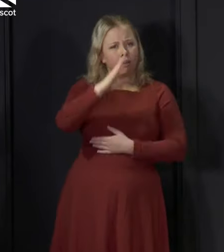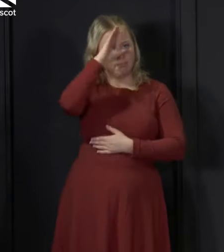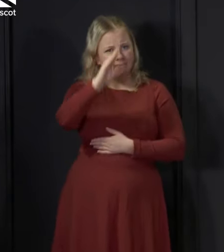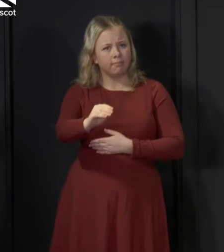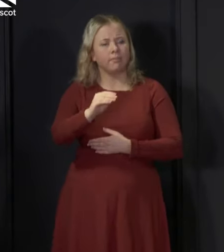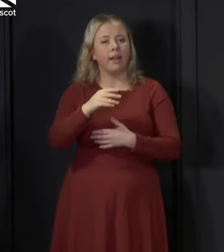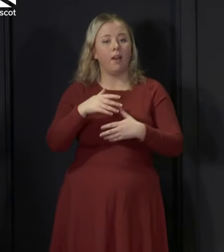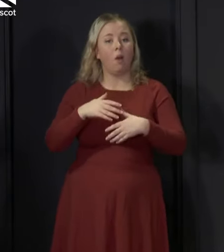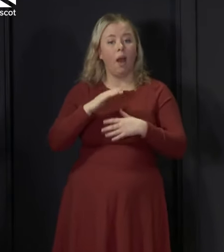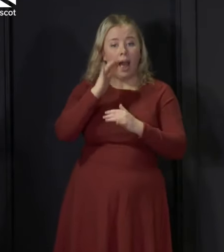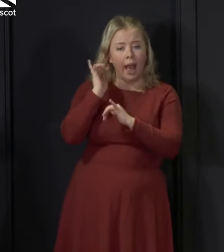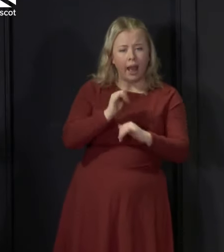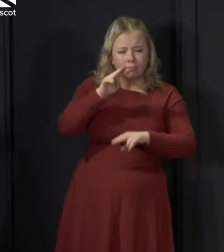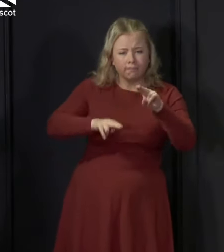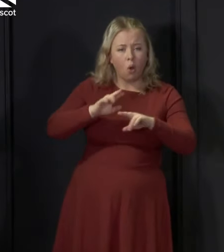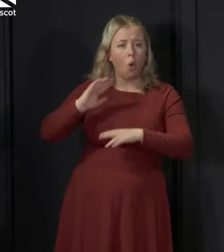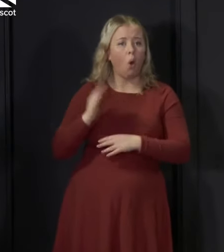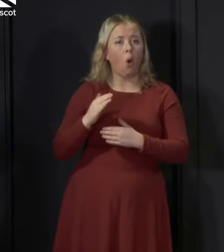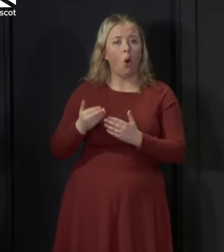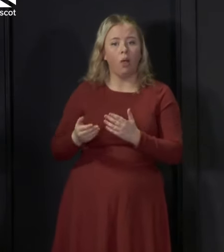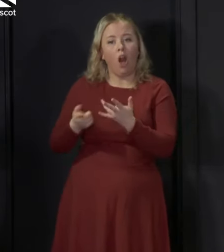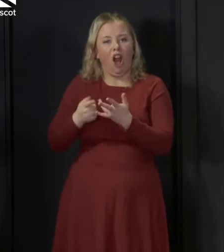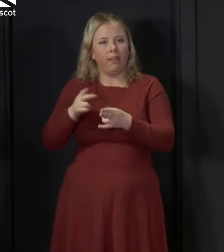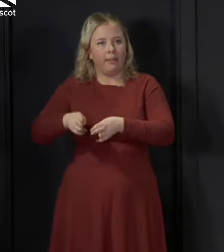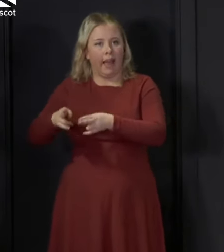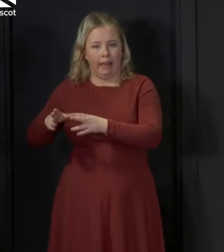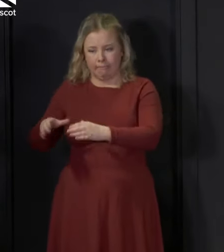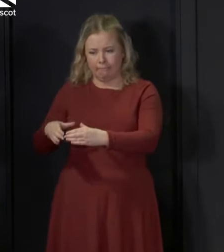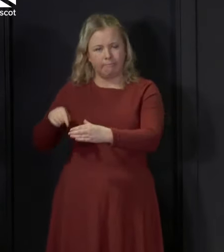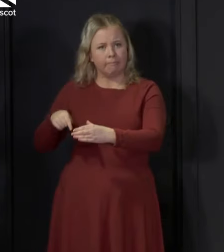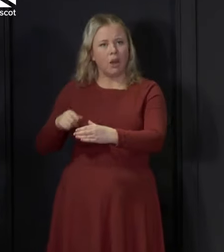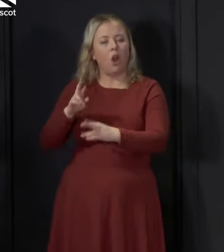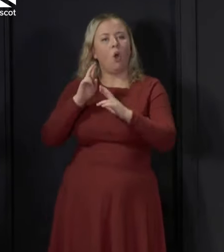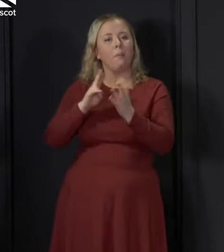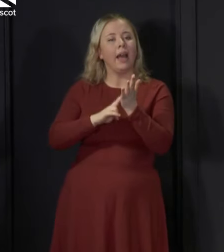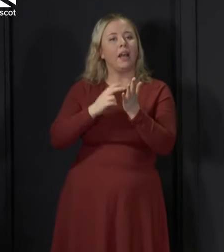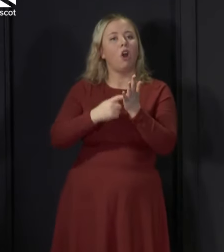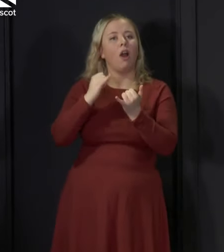all excess deaths, I hope the NRS report provides some reassurance on that point. And we of